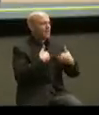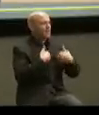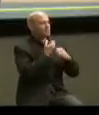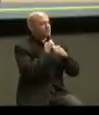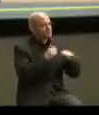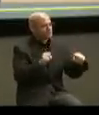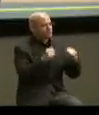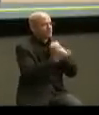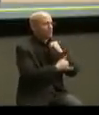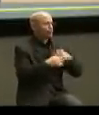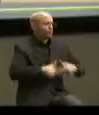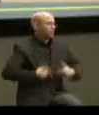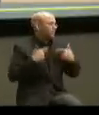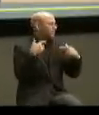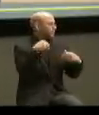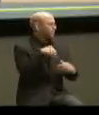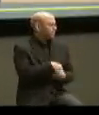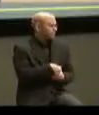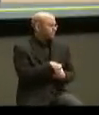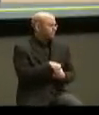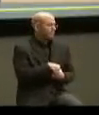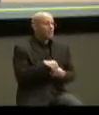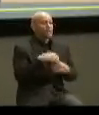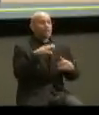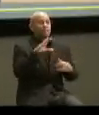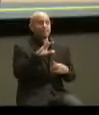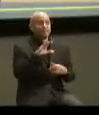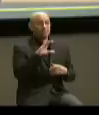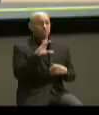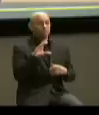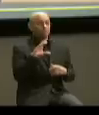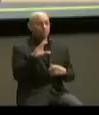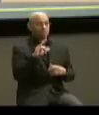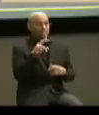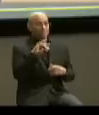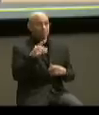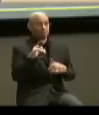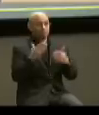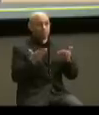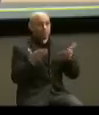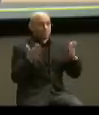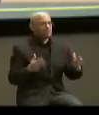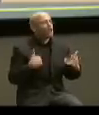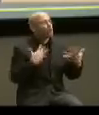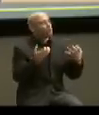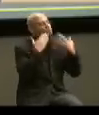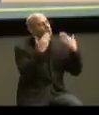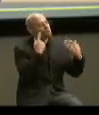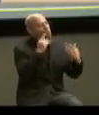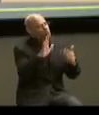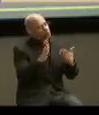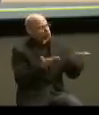SECURE COUNTRY TO LIVE IN. FOR THE CIVIL SERVANTS IN THE ROOM, I WANT TO THANK YOU FOR YOUR SERVICE.